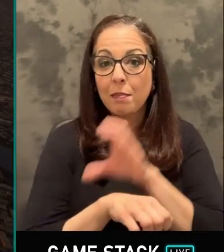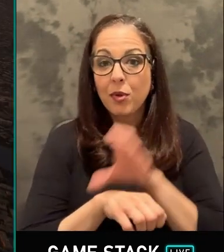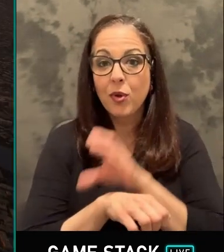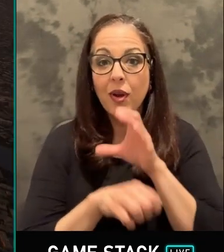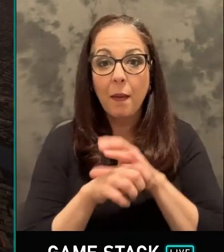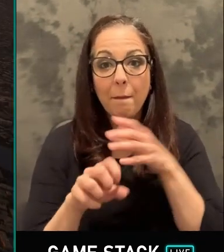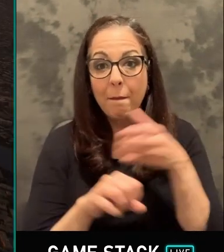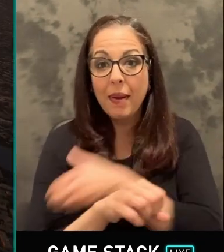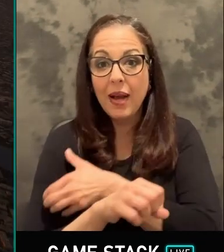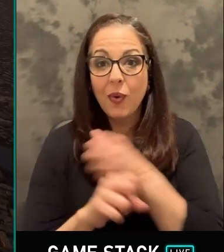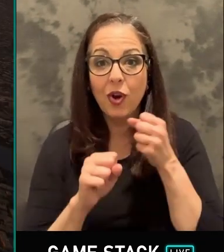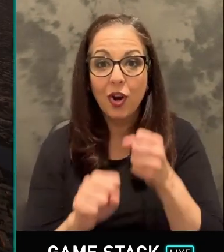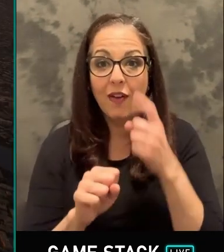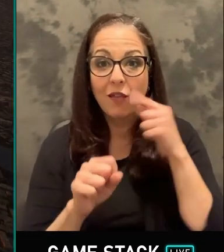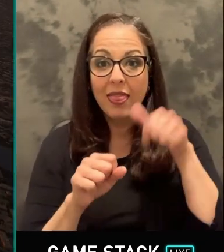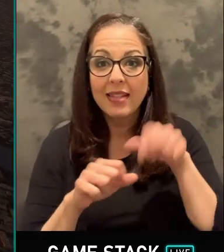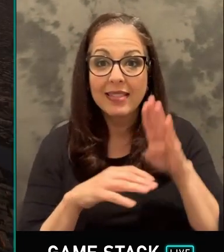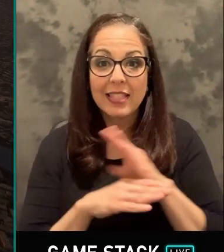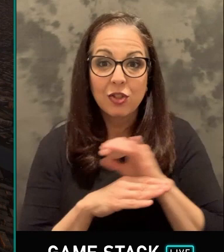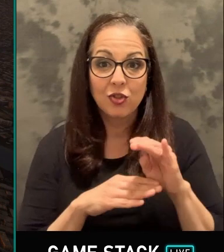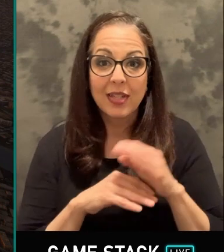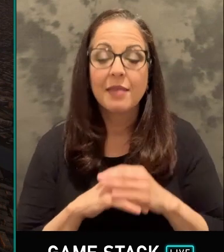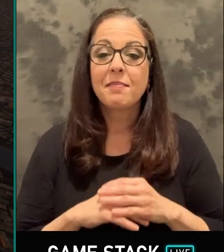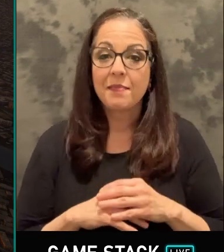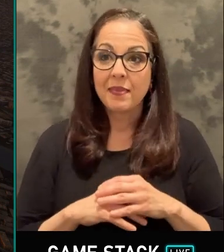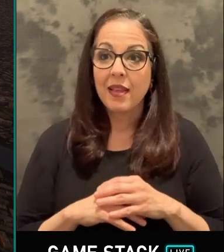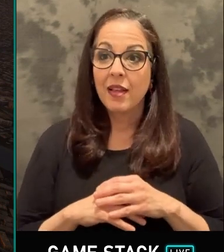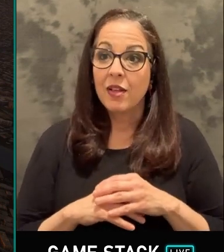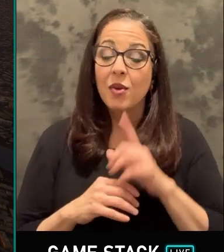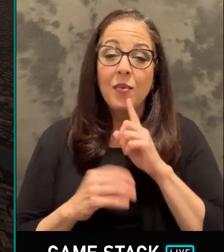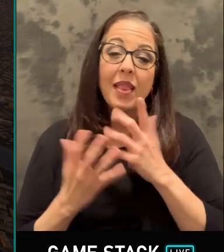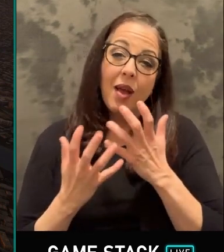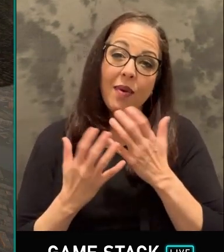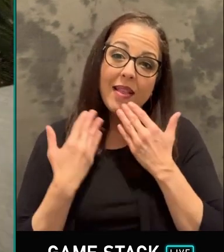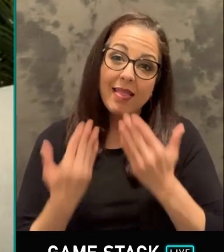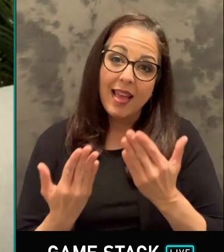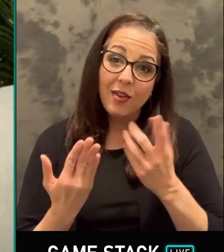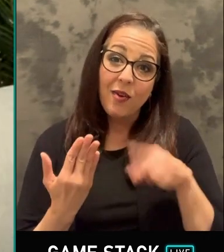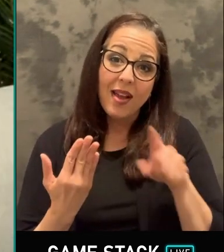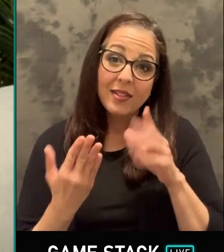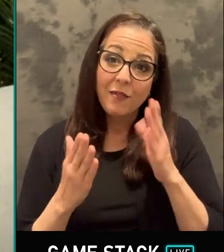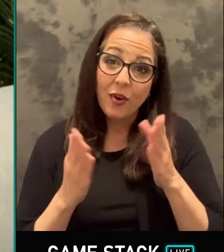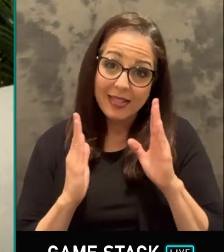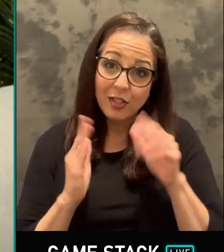So, I would like to sincerely thank you for your attention during this presentation,